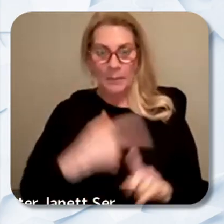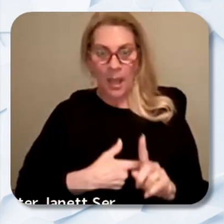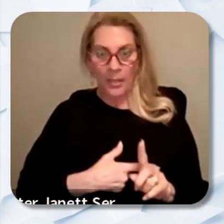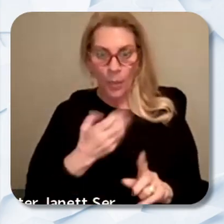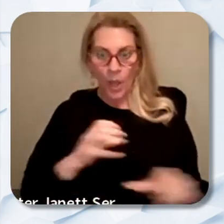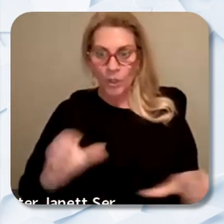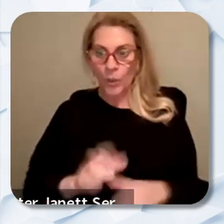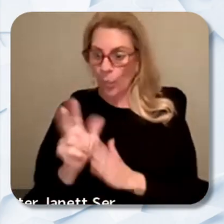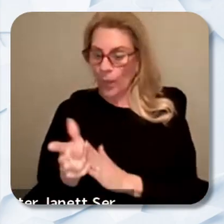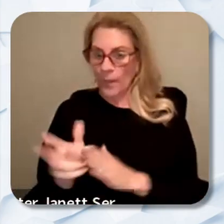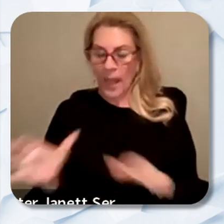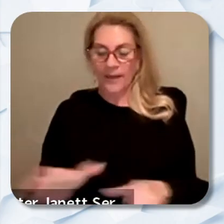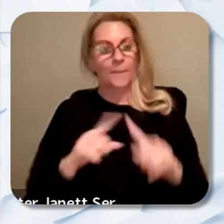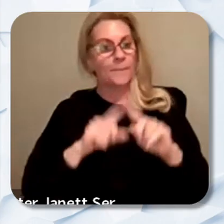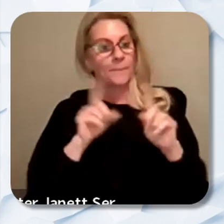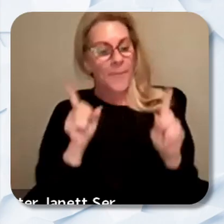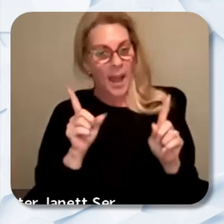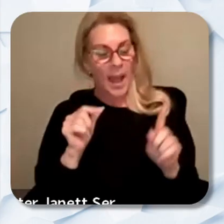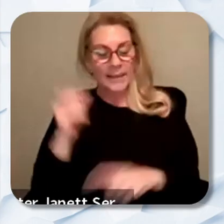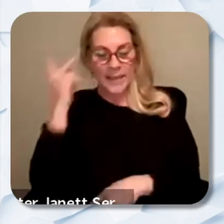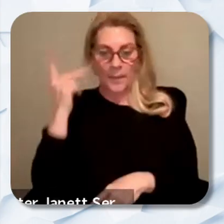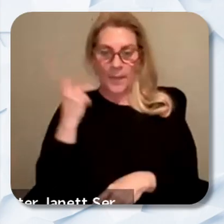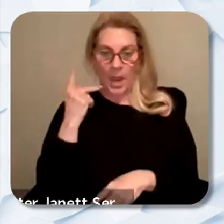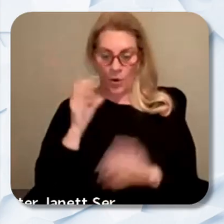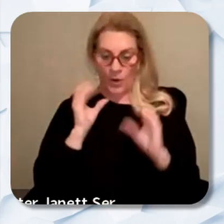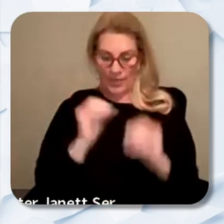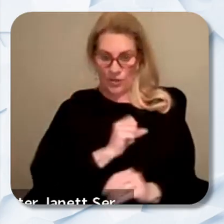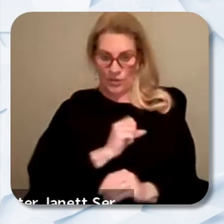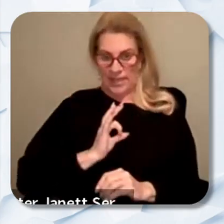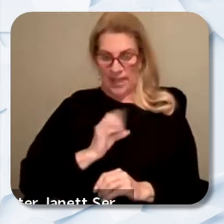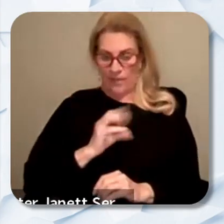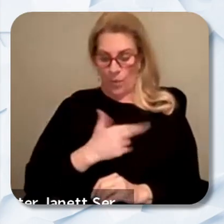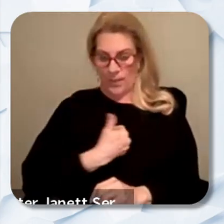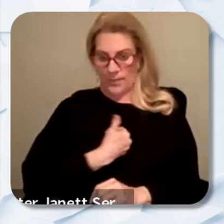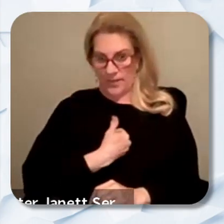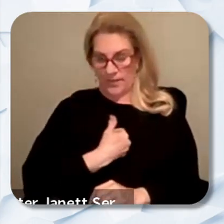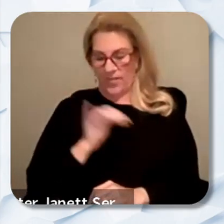a three minute activity but as a parent even as a teaching staff or myself that just definitely